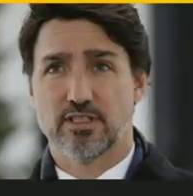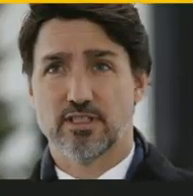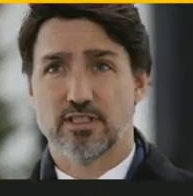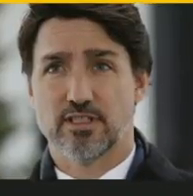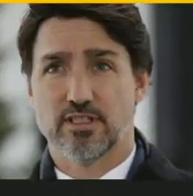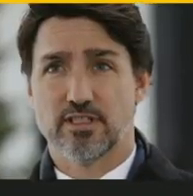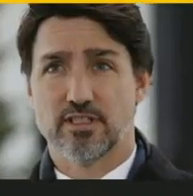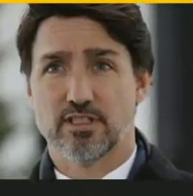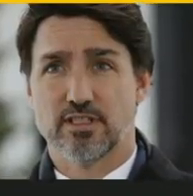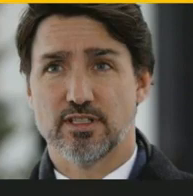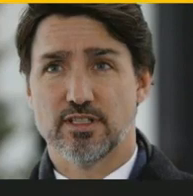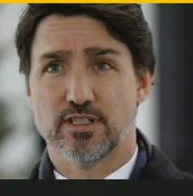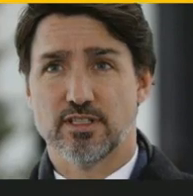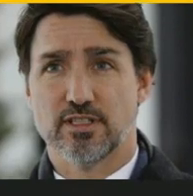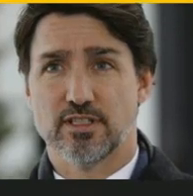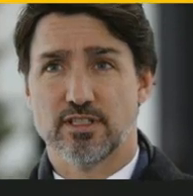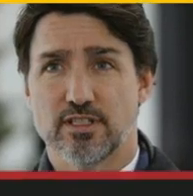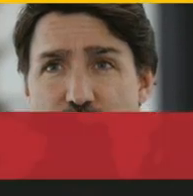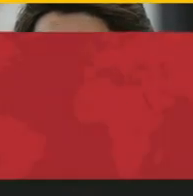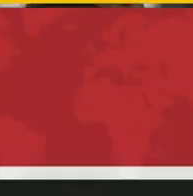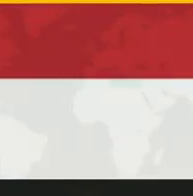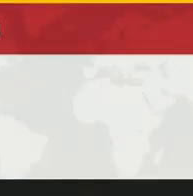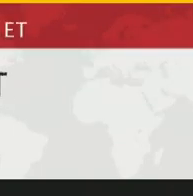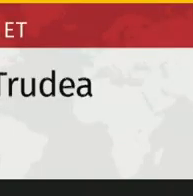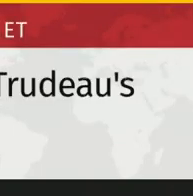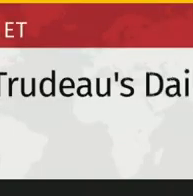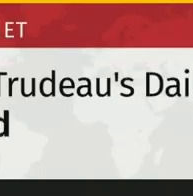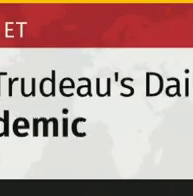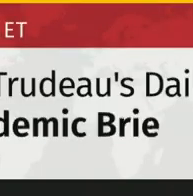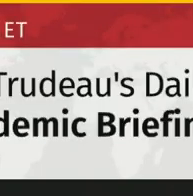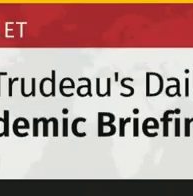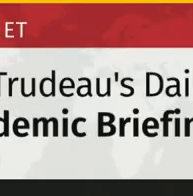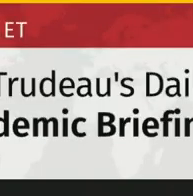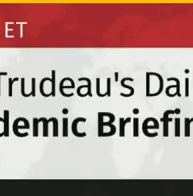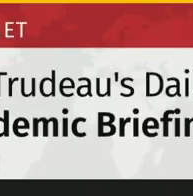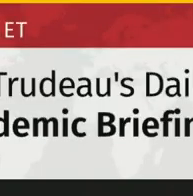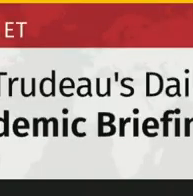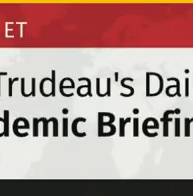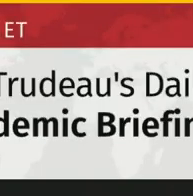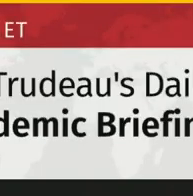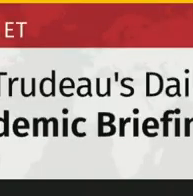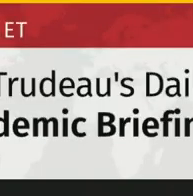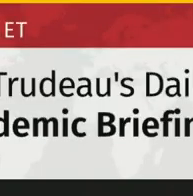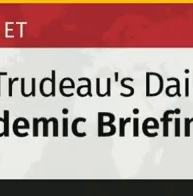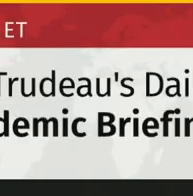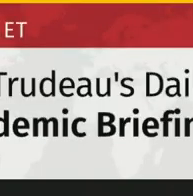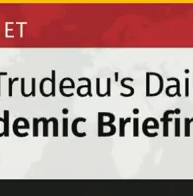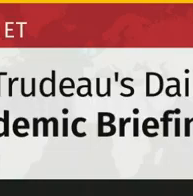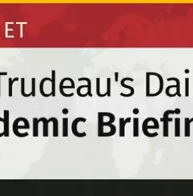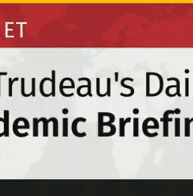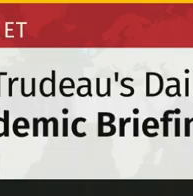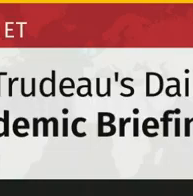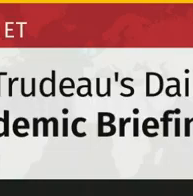HAVE, WHERE THE TIMELINE IS CONCERNED. I FEEL LIKE MORE MOST CANADIANS WHO ARE LISTENING THERE ARE OF